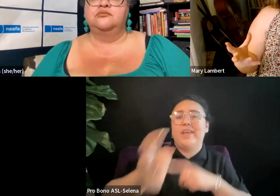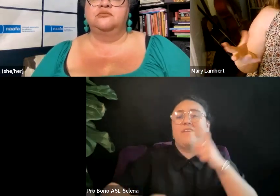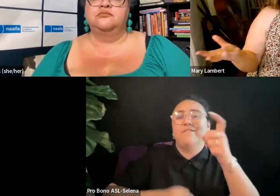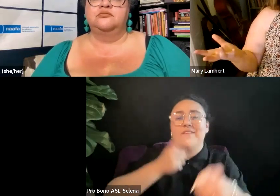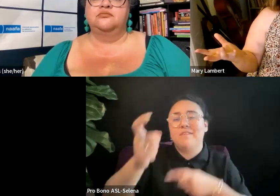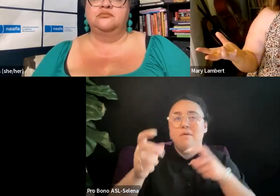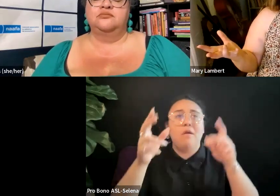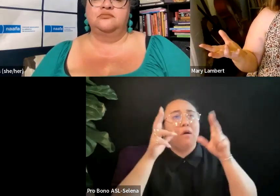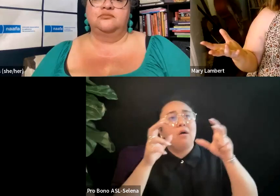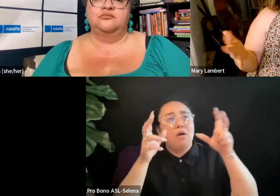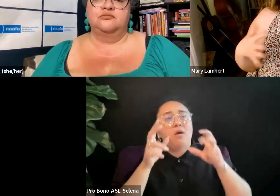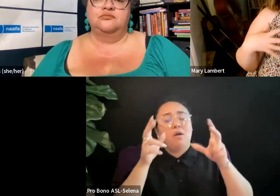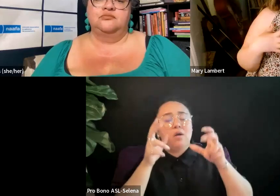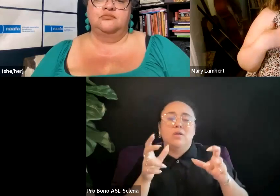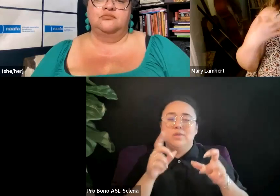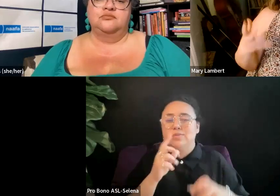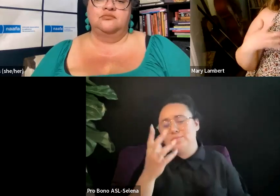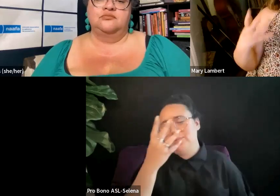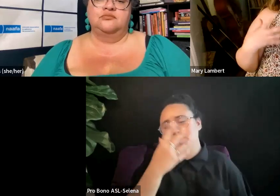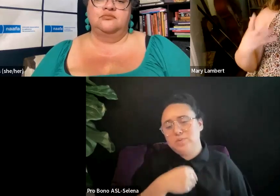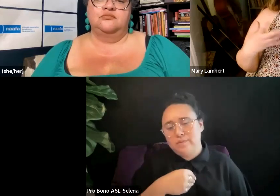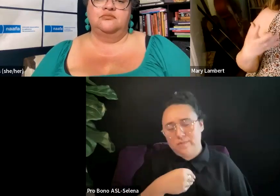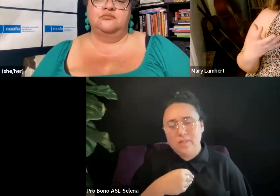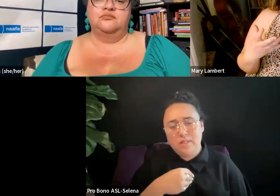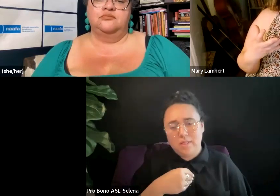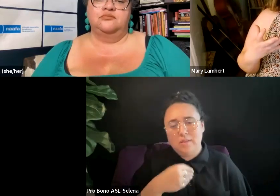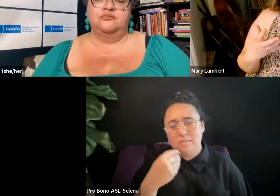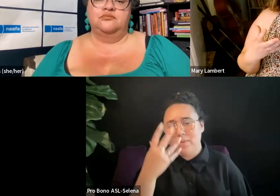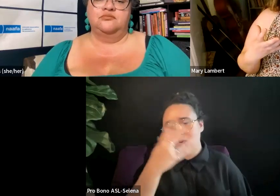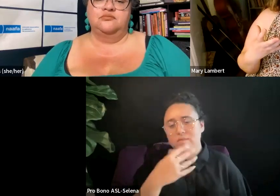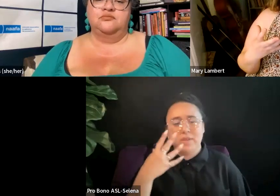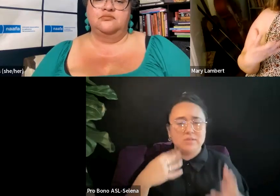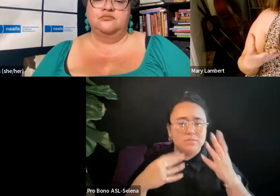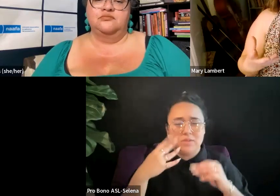it's like it's such a beautiful it's such a beautiful experience to just witness.